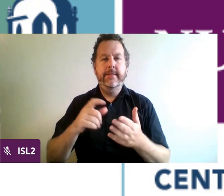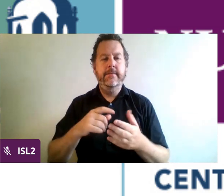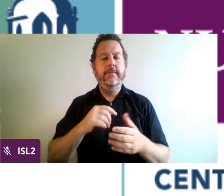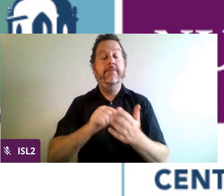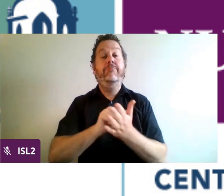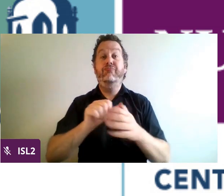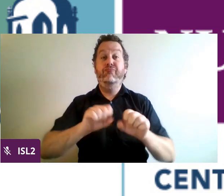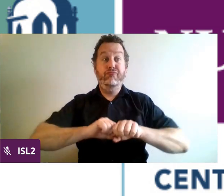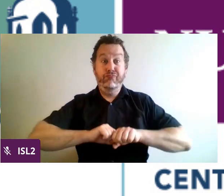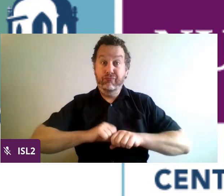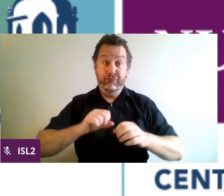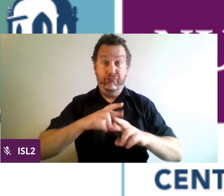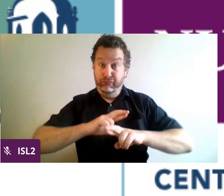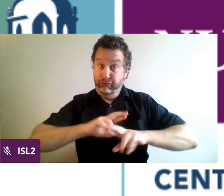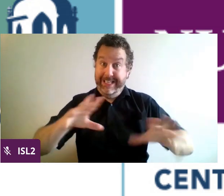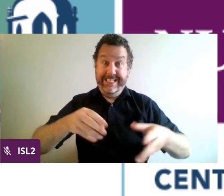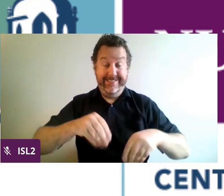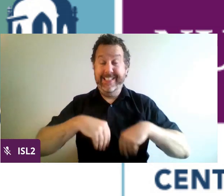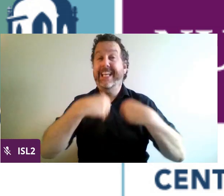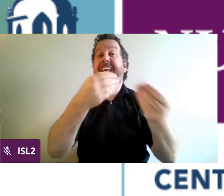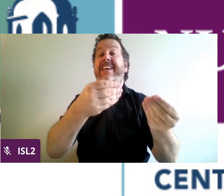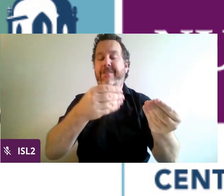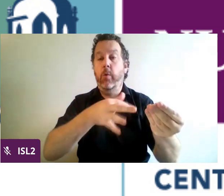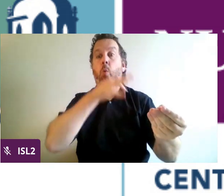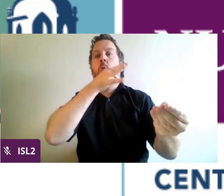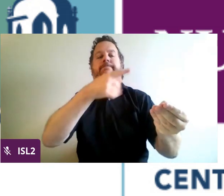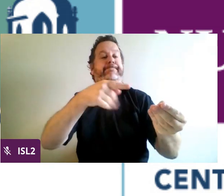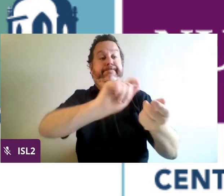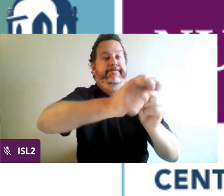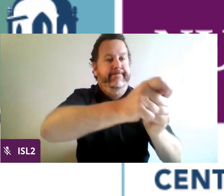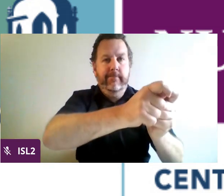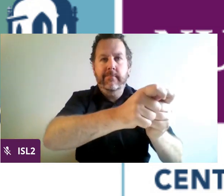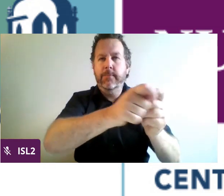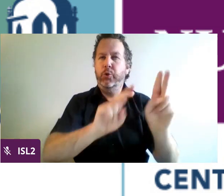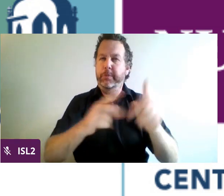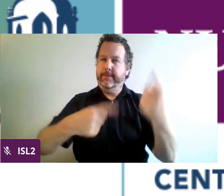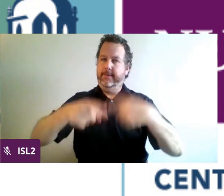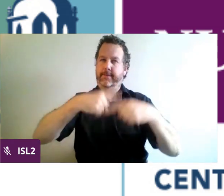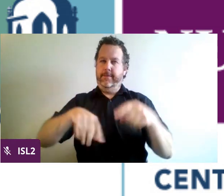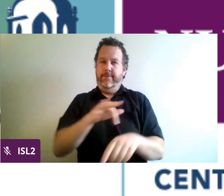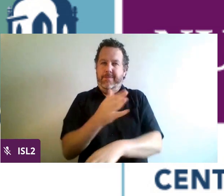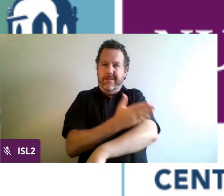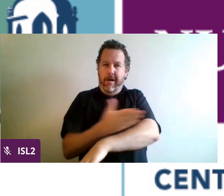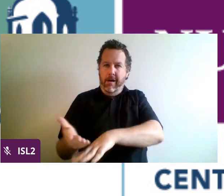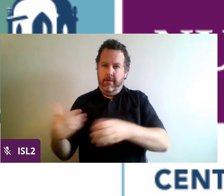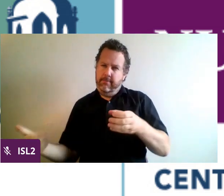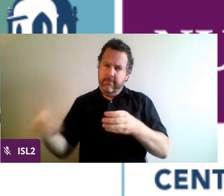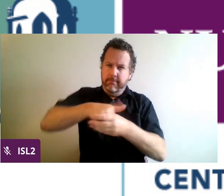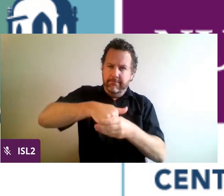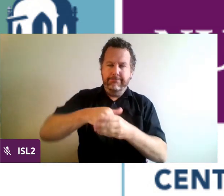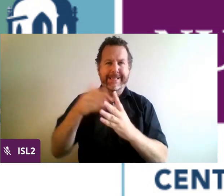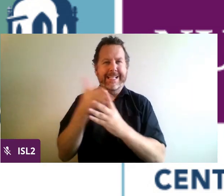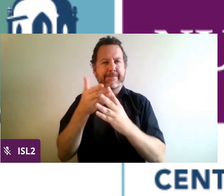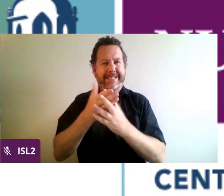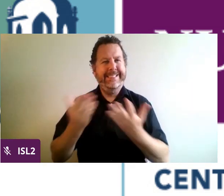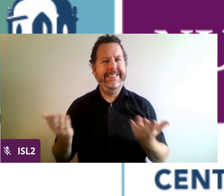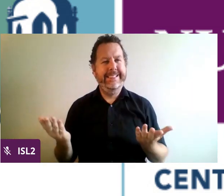So I don't think that these things are done with the intention of exclusion.